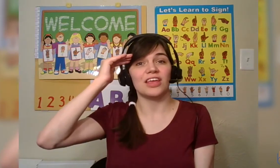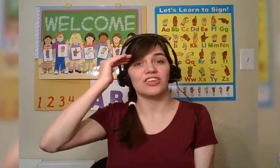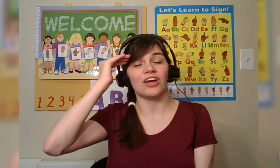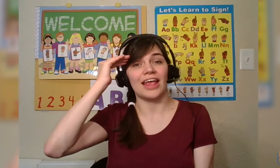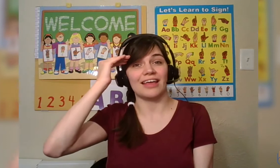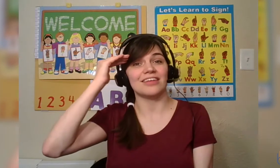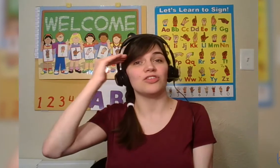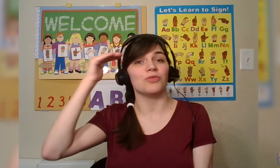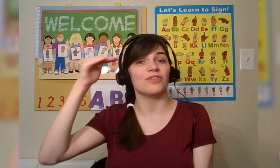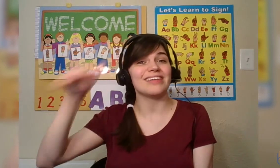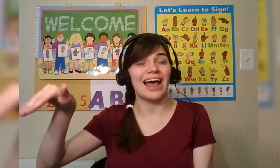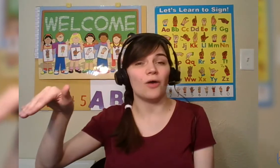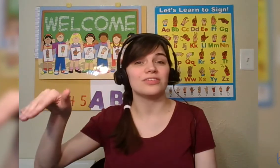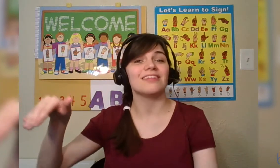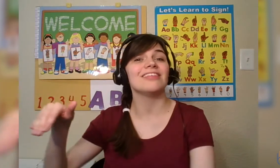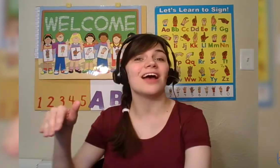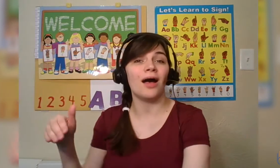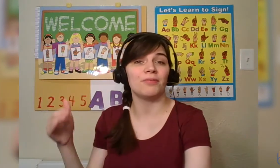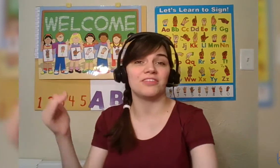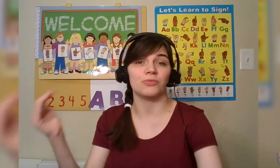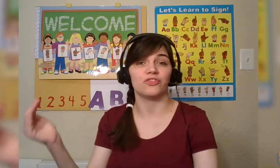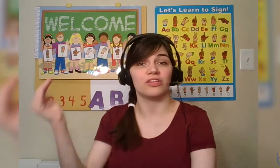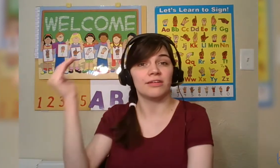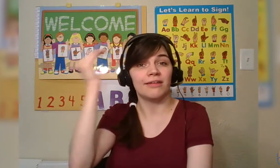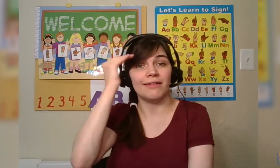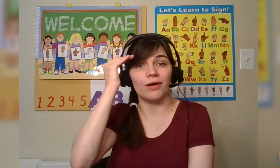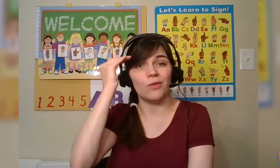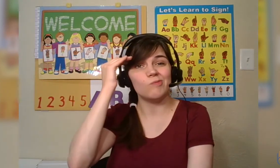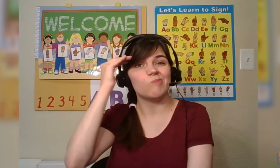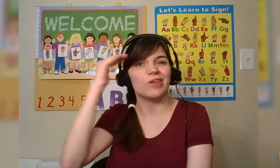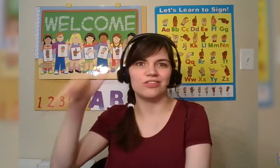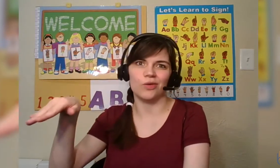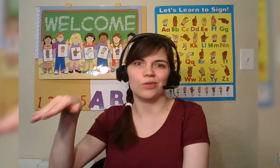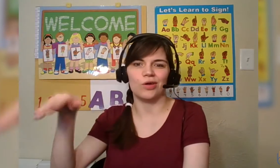take your hand and you move it out. It's the opposite motion. Know. Don't know. Don't know.